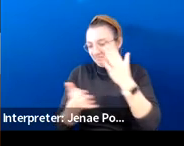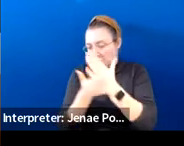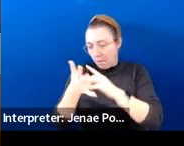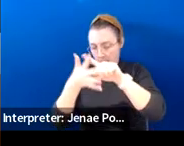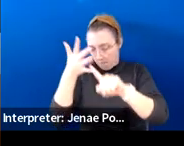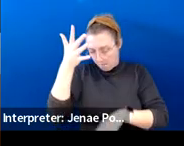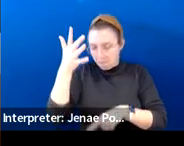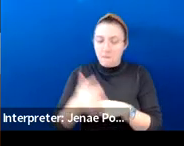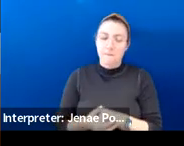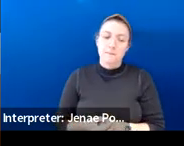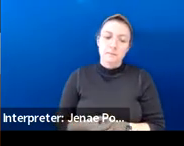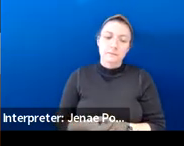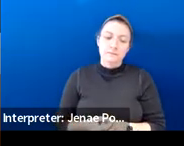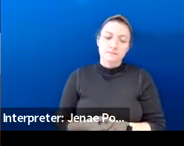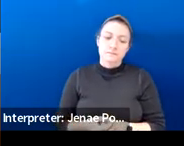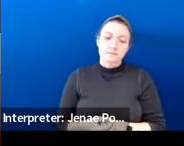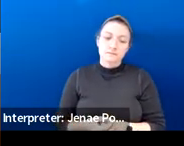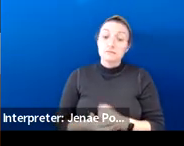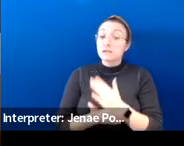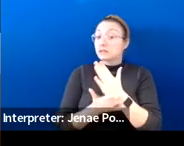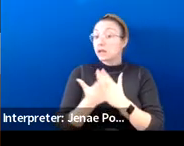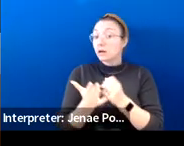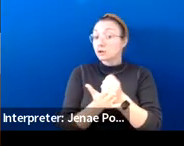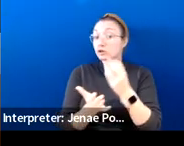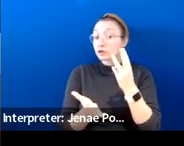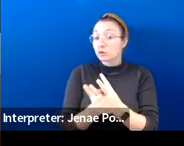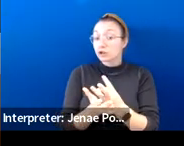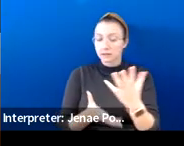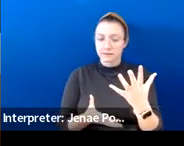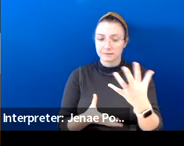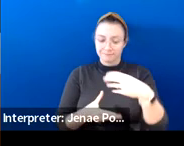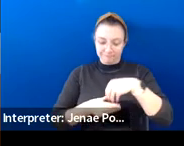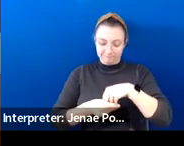So some social workers, as I mentioned, embody a professional code of ethics.